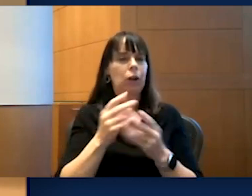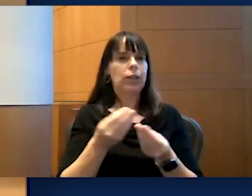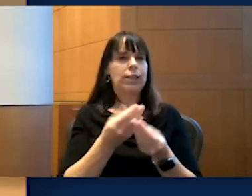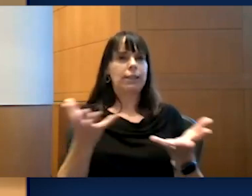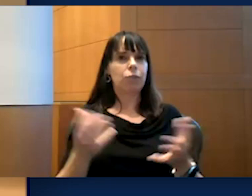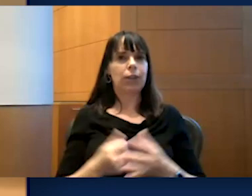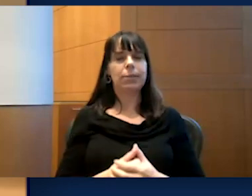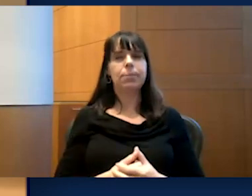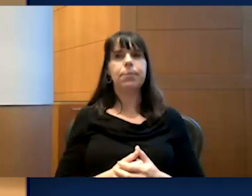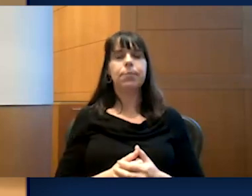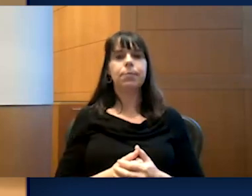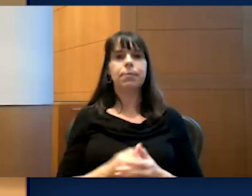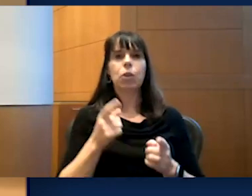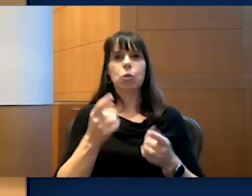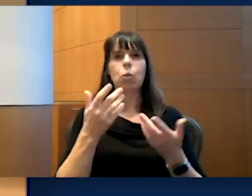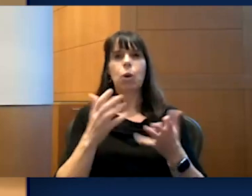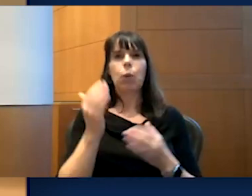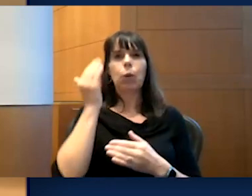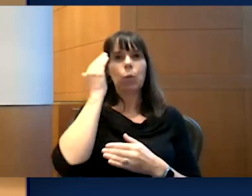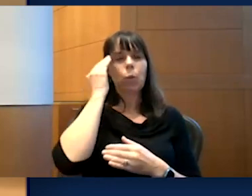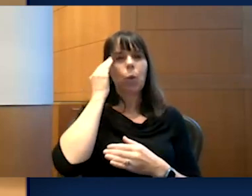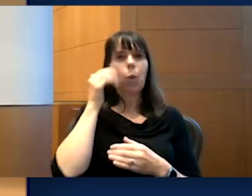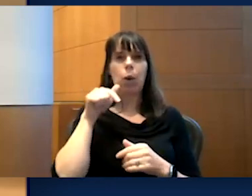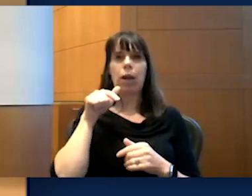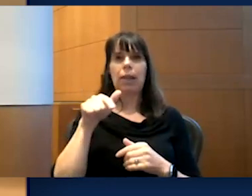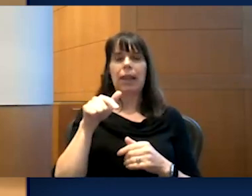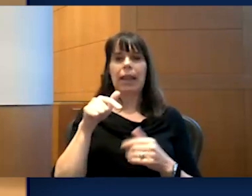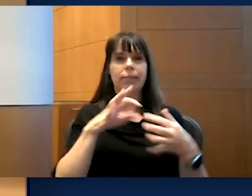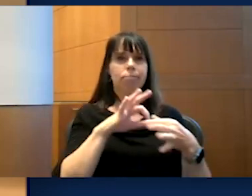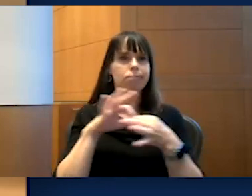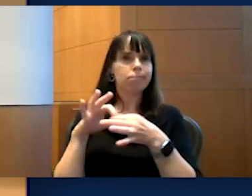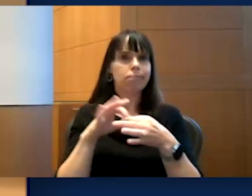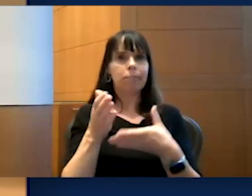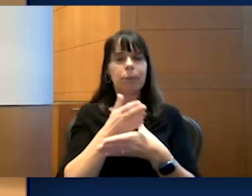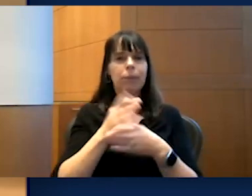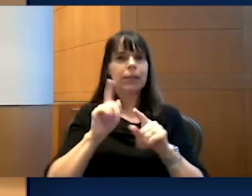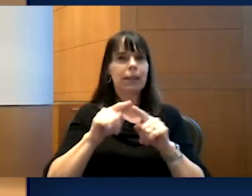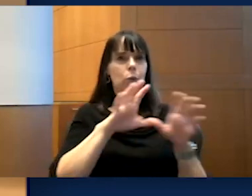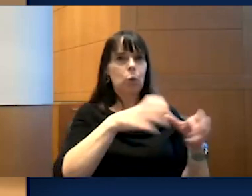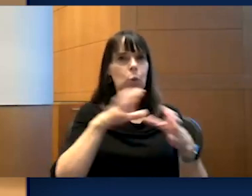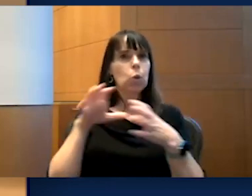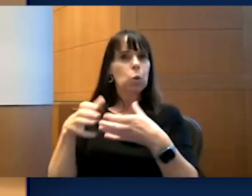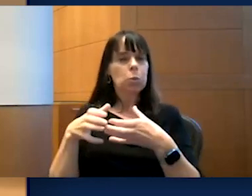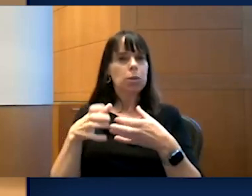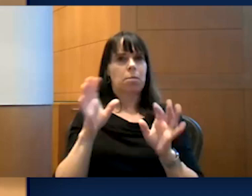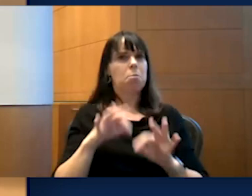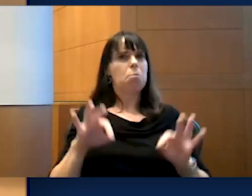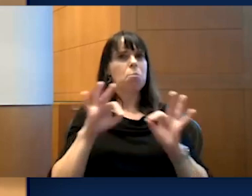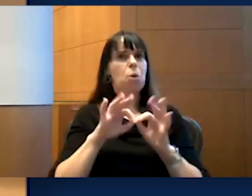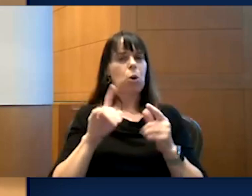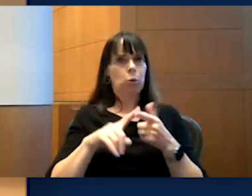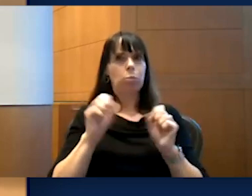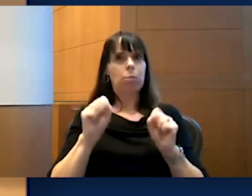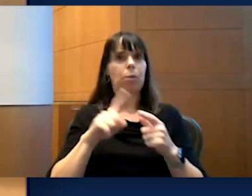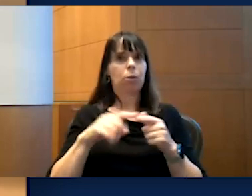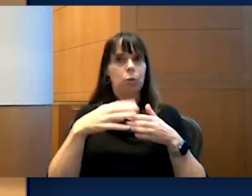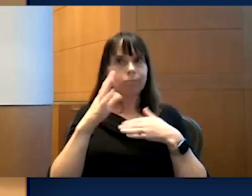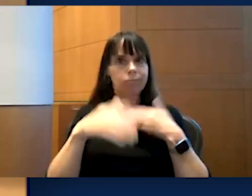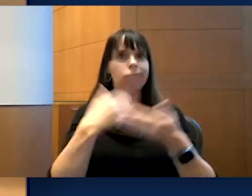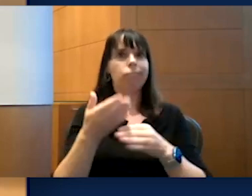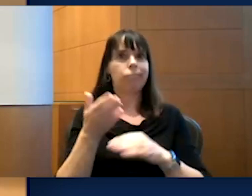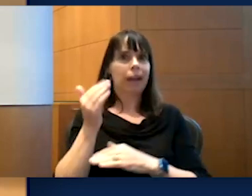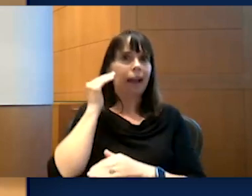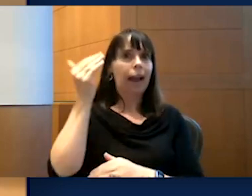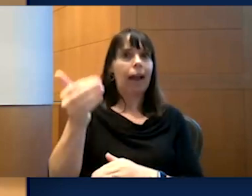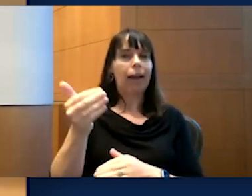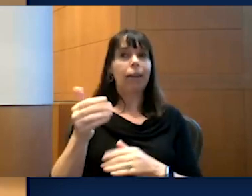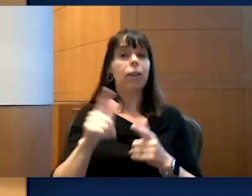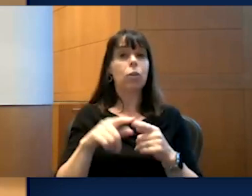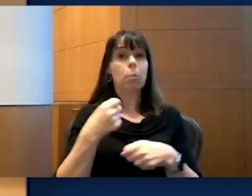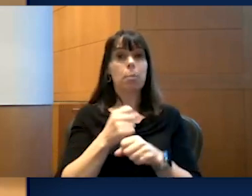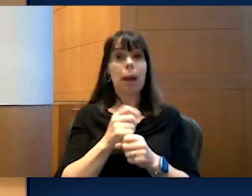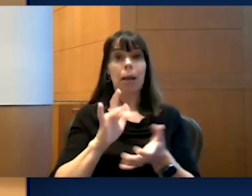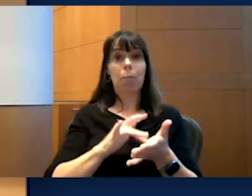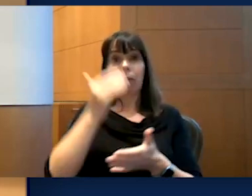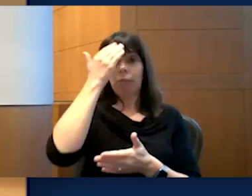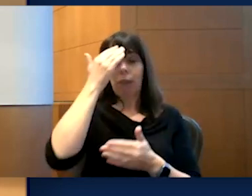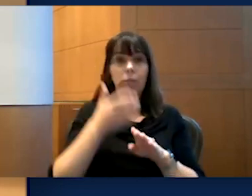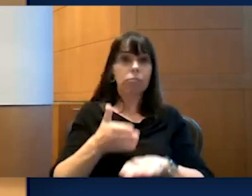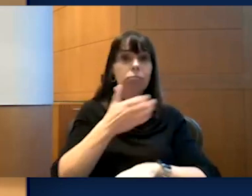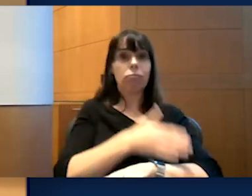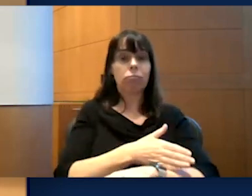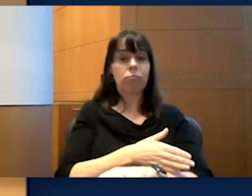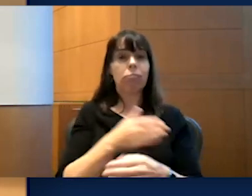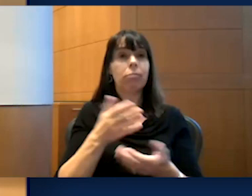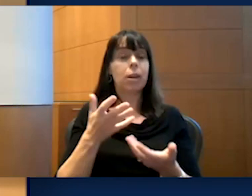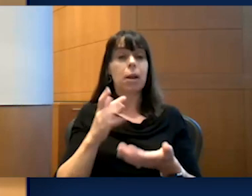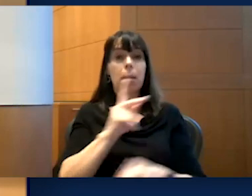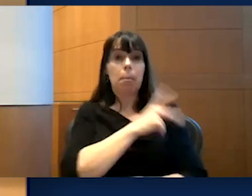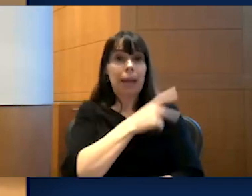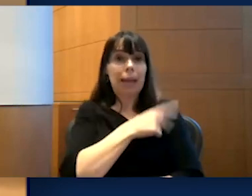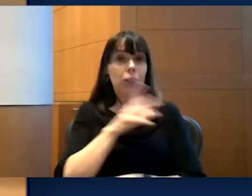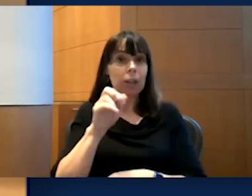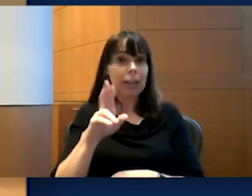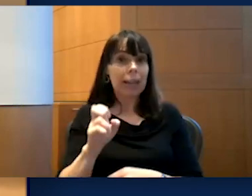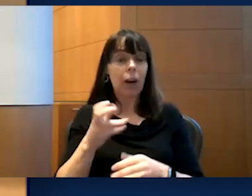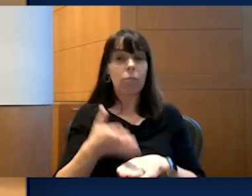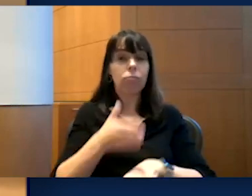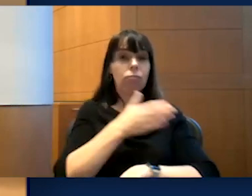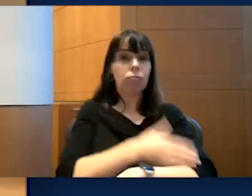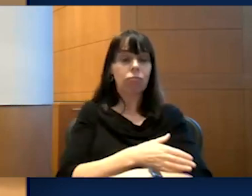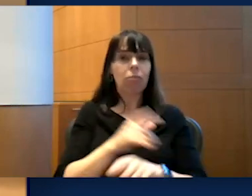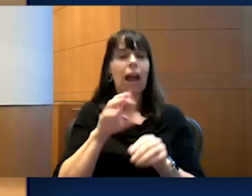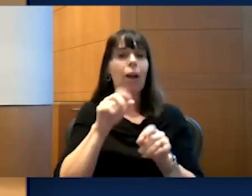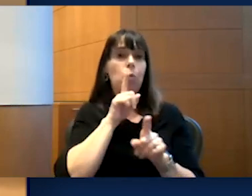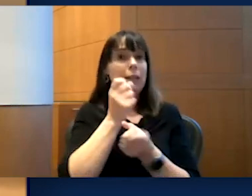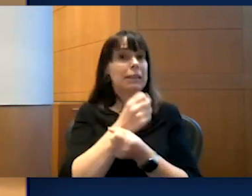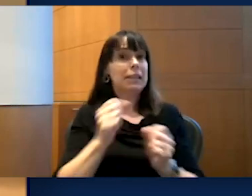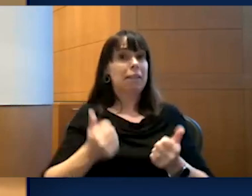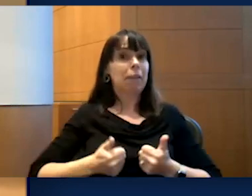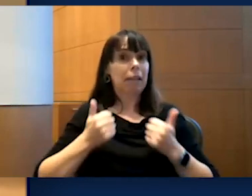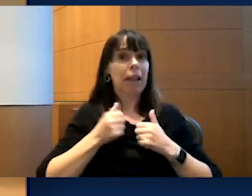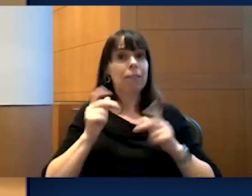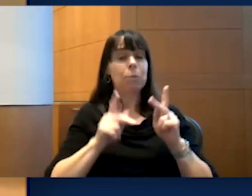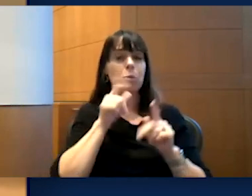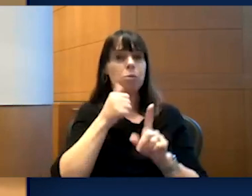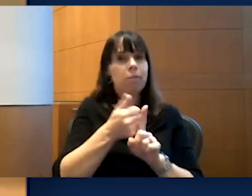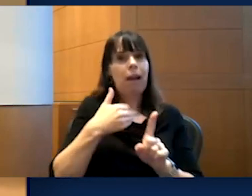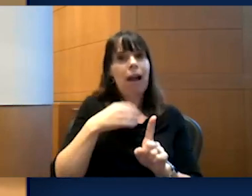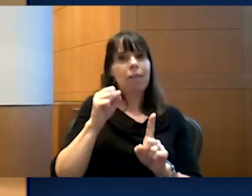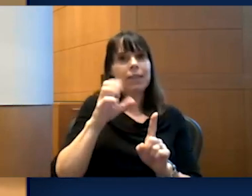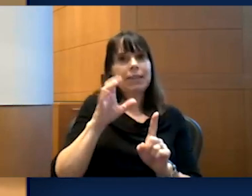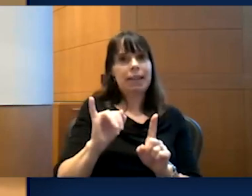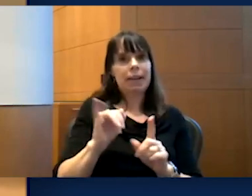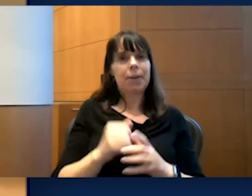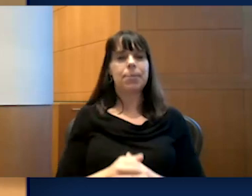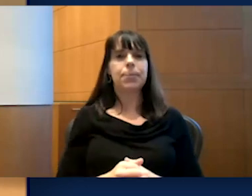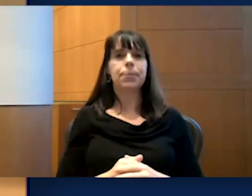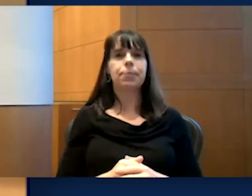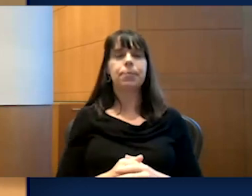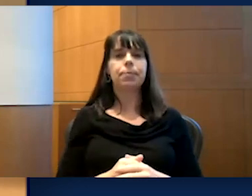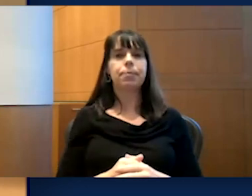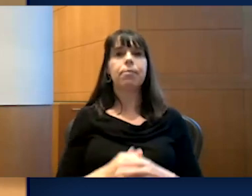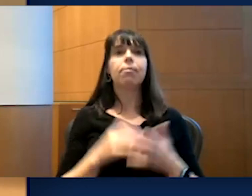As you know, this synergy between the groups is essential for forging ahead, advancing medical knowledge, improving patient care, and ultimately saving lives of people with spinal cord injury.